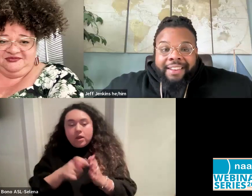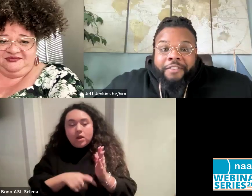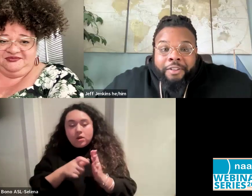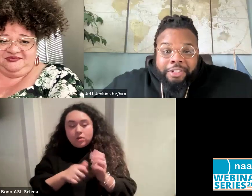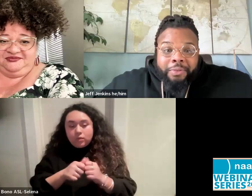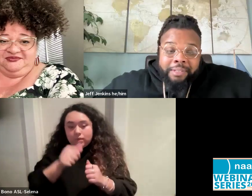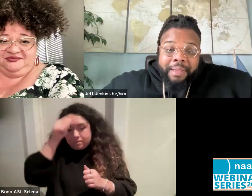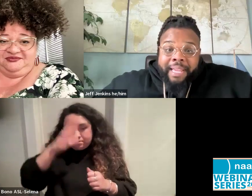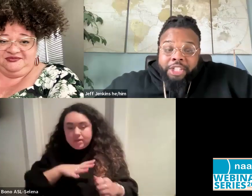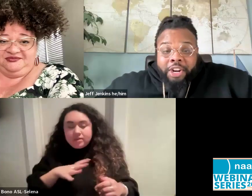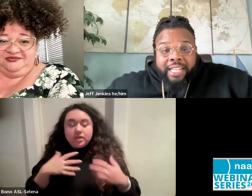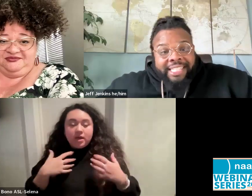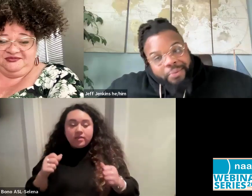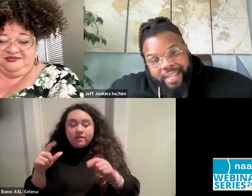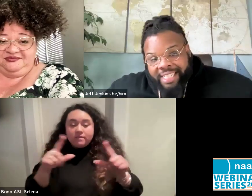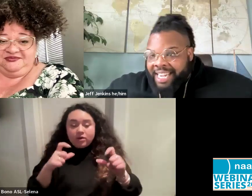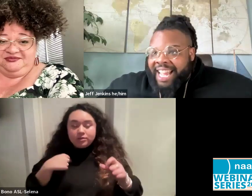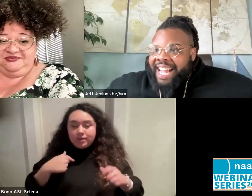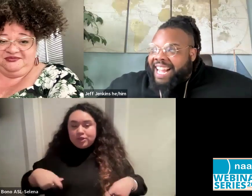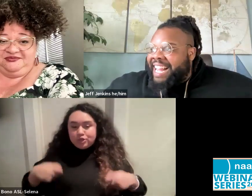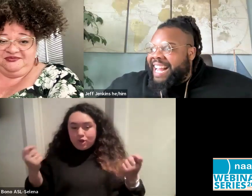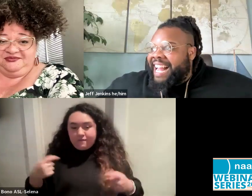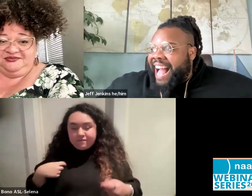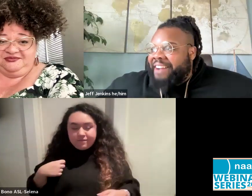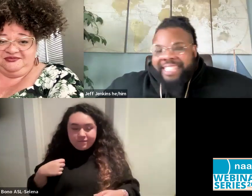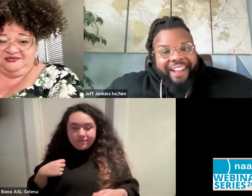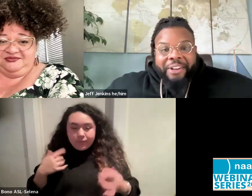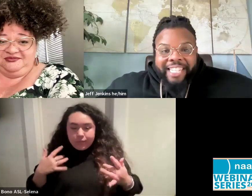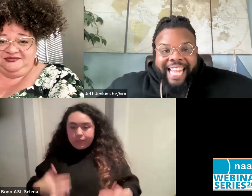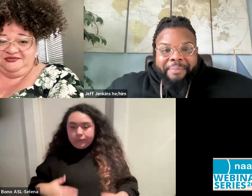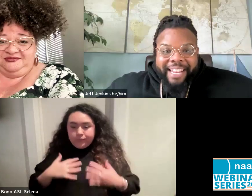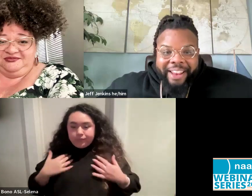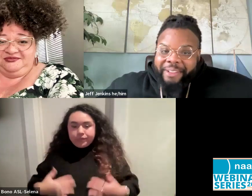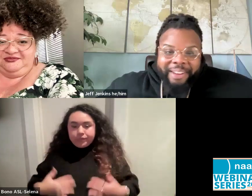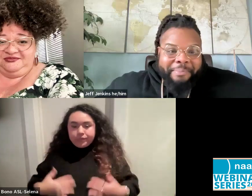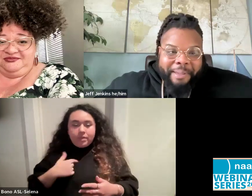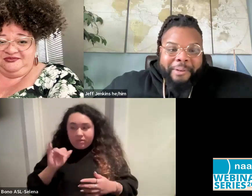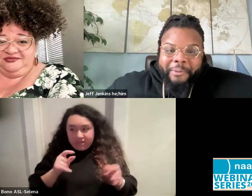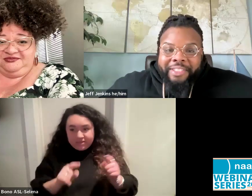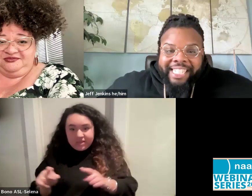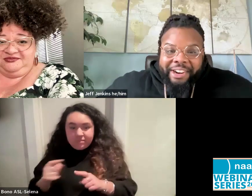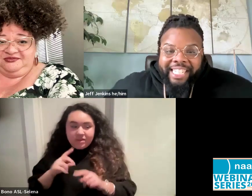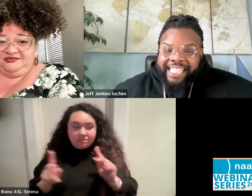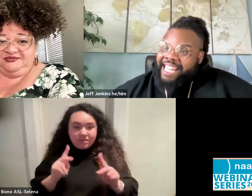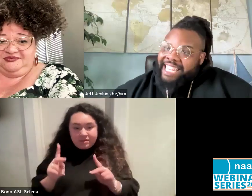The photoshoot was me being shirtless, which I was like, this is happening. Like people wore more of this shirtless.